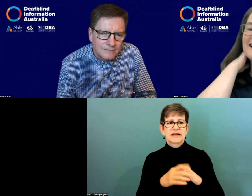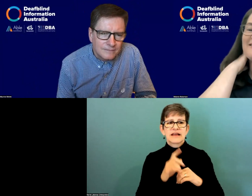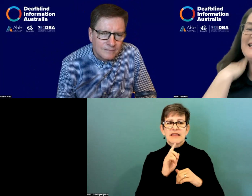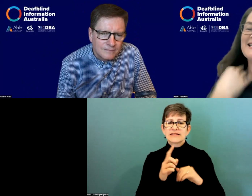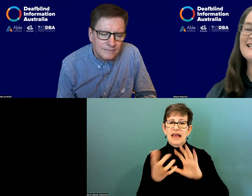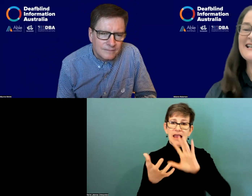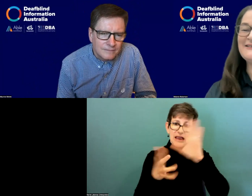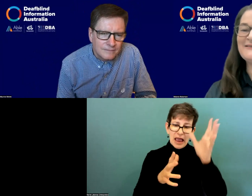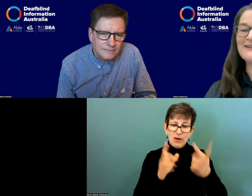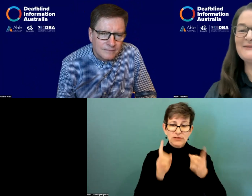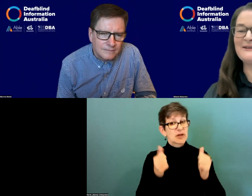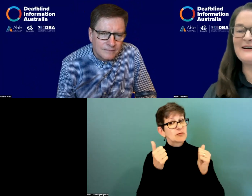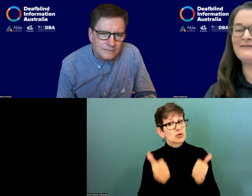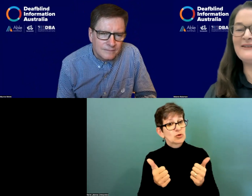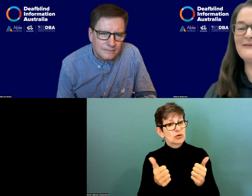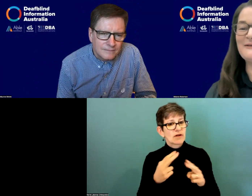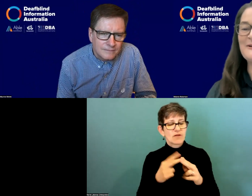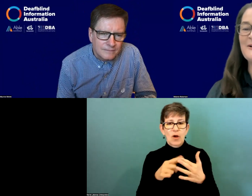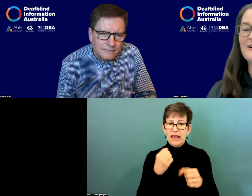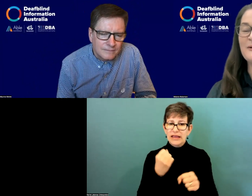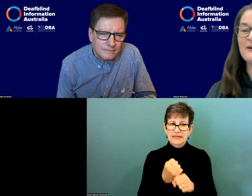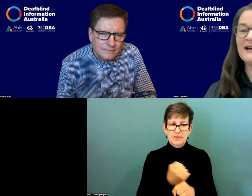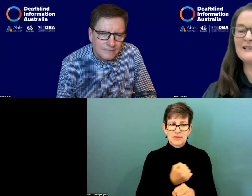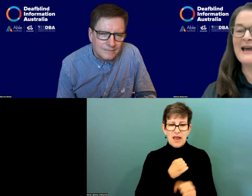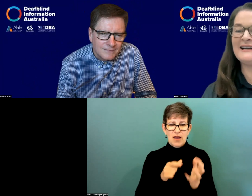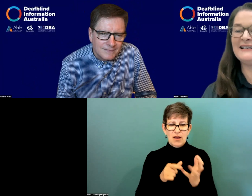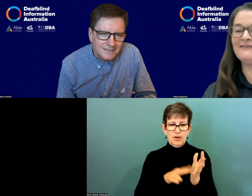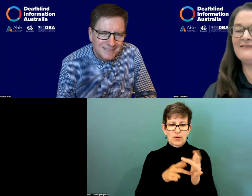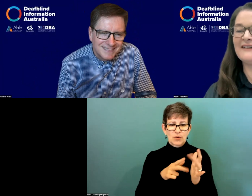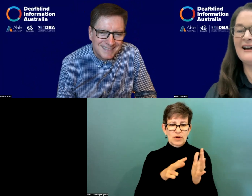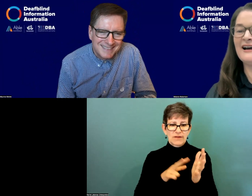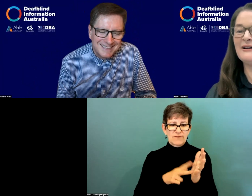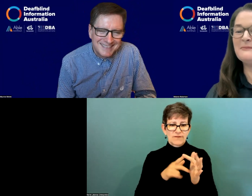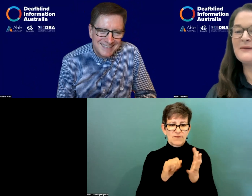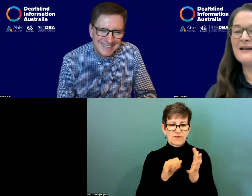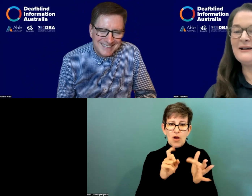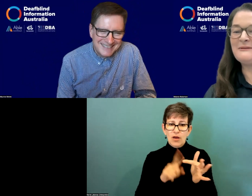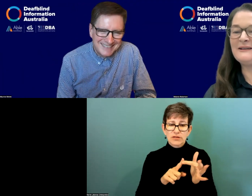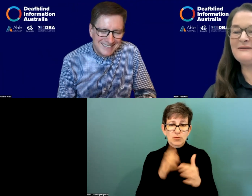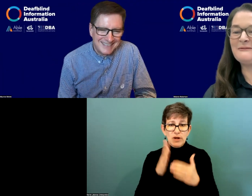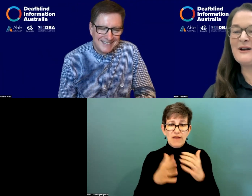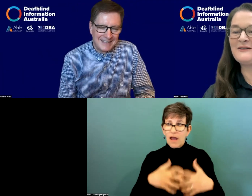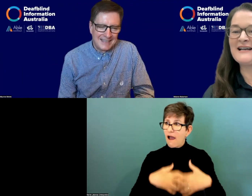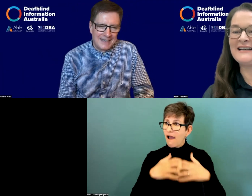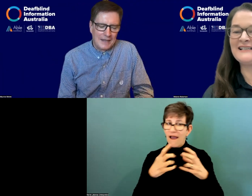For instance, our universe would not have evolved or expanded if it would not have started